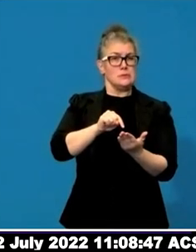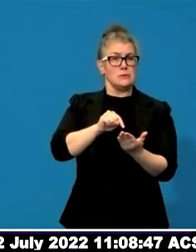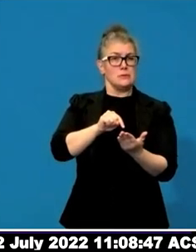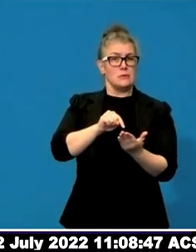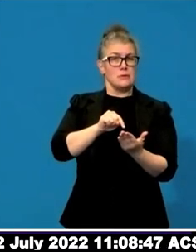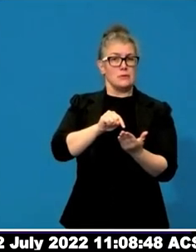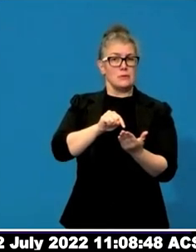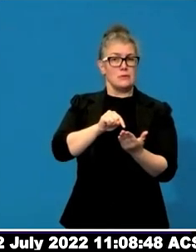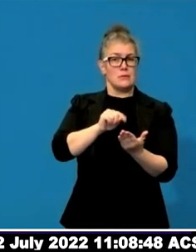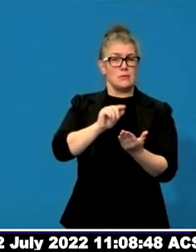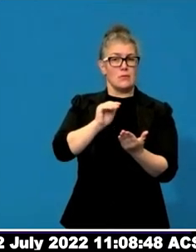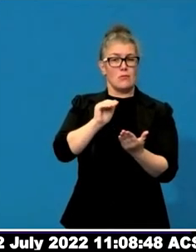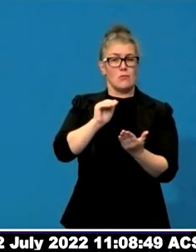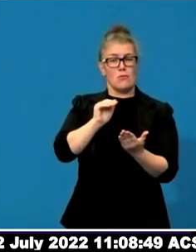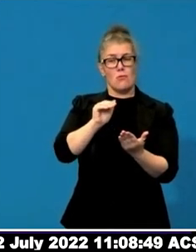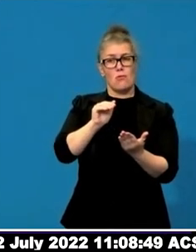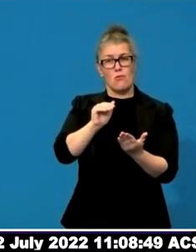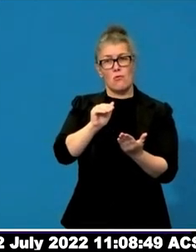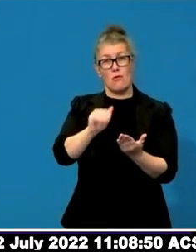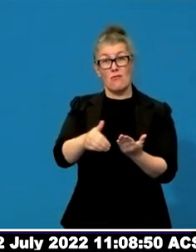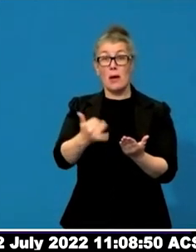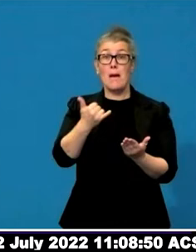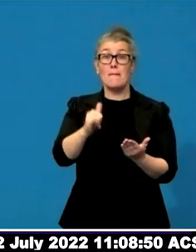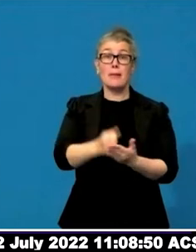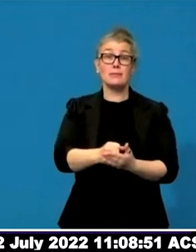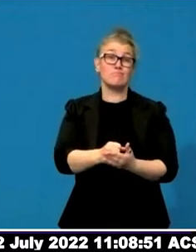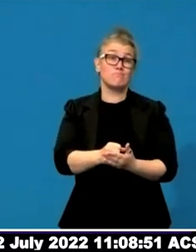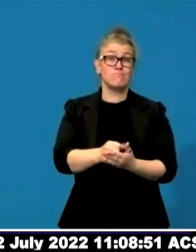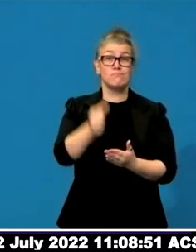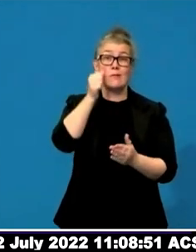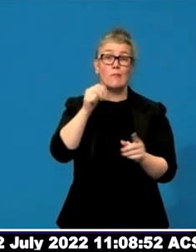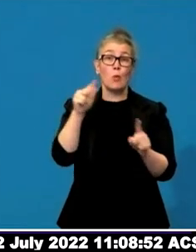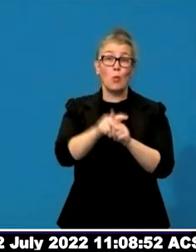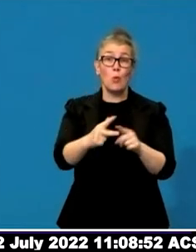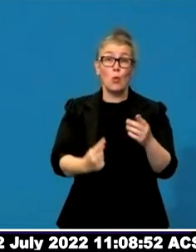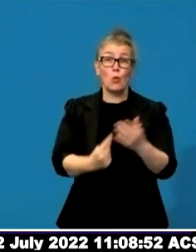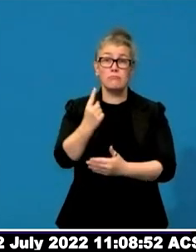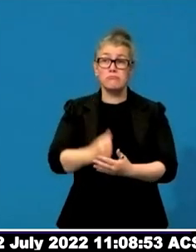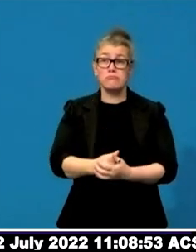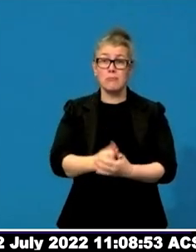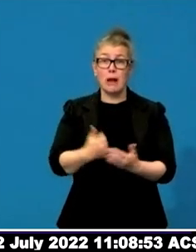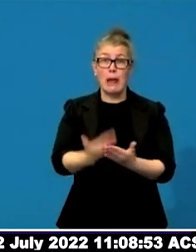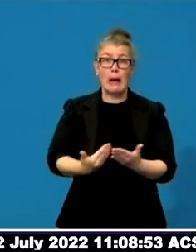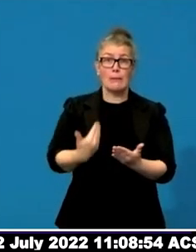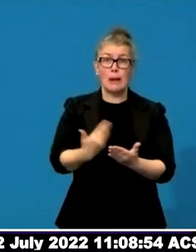to perhaps some fraudulent claiming, finding the right person